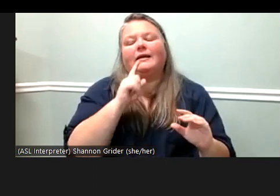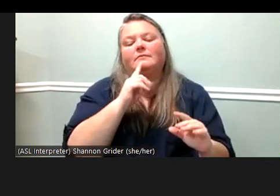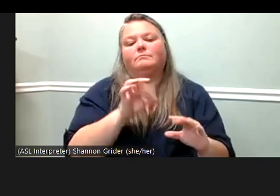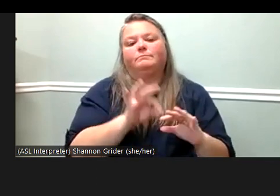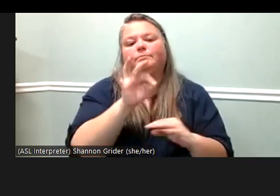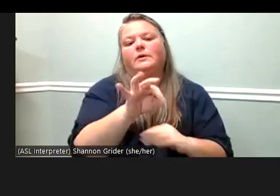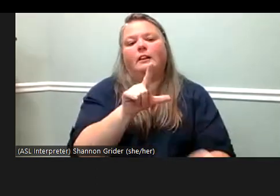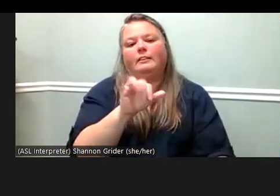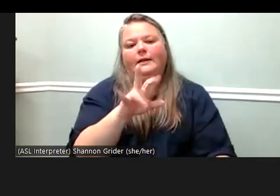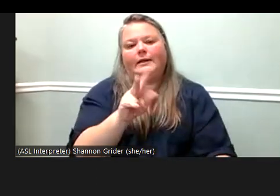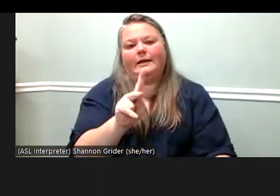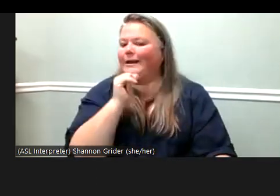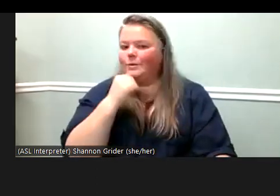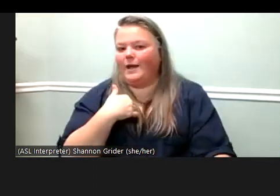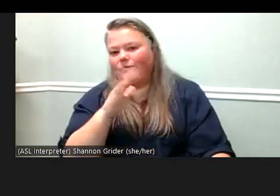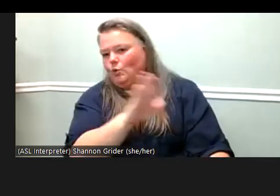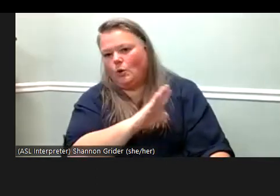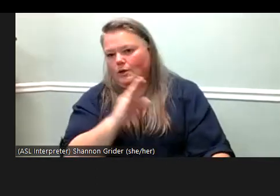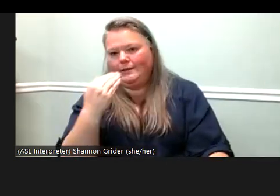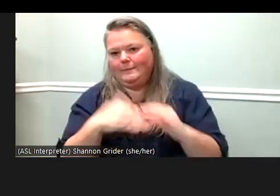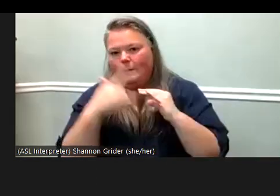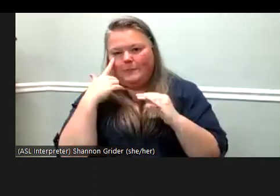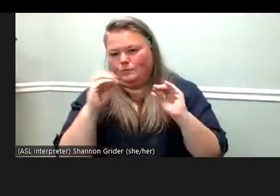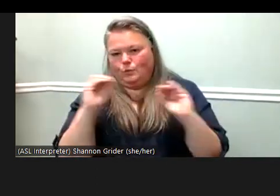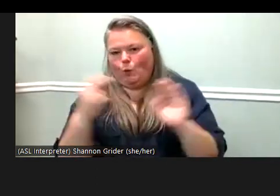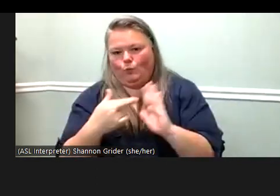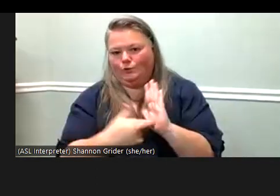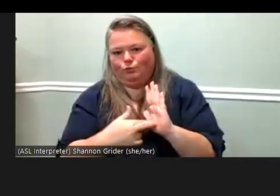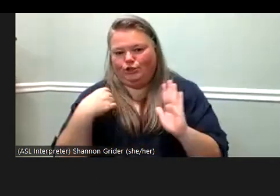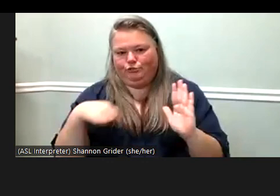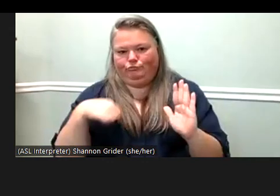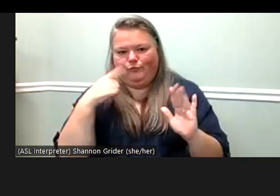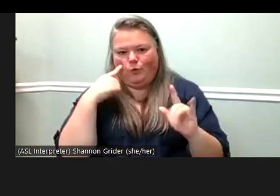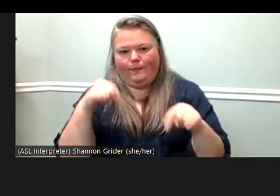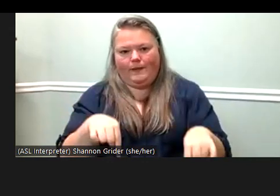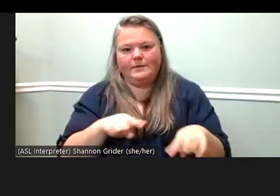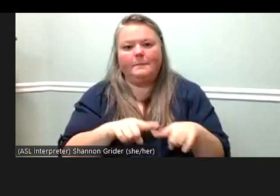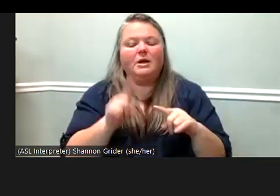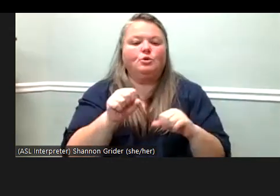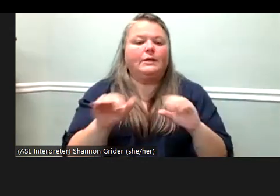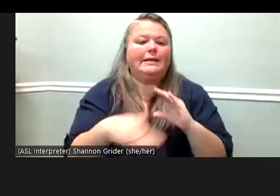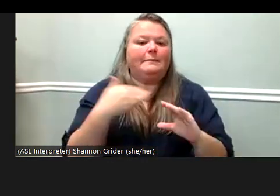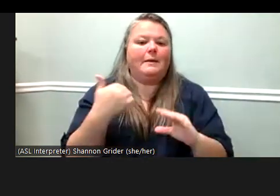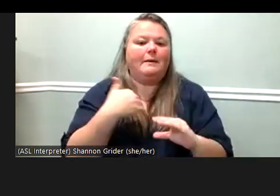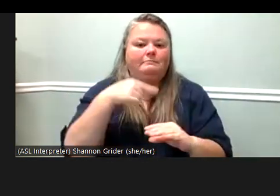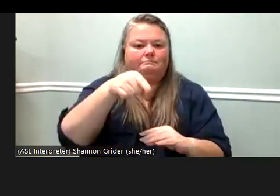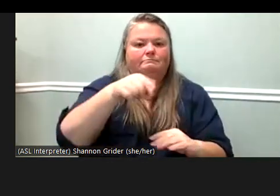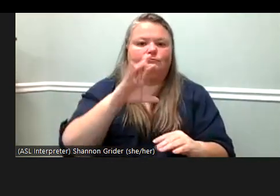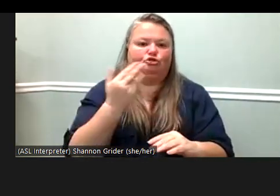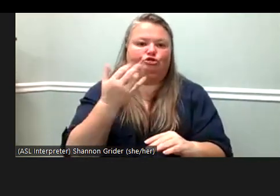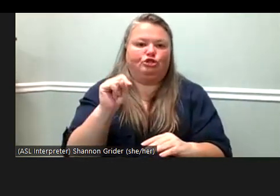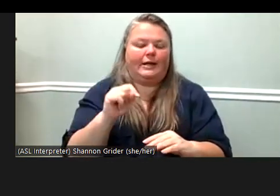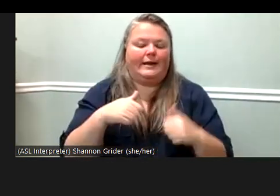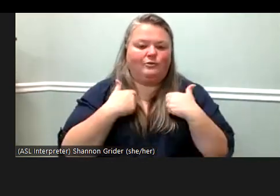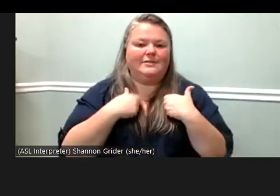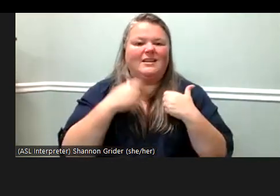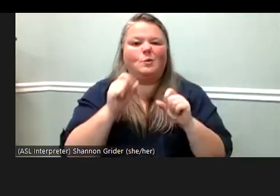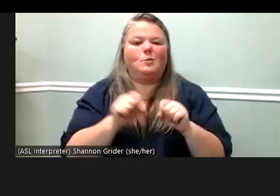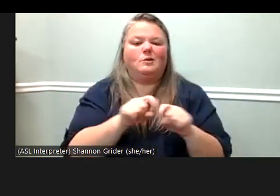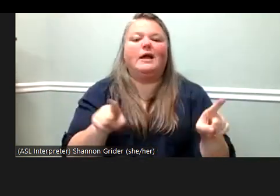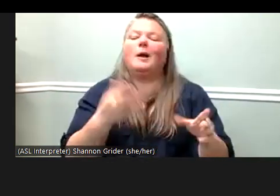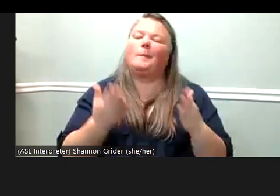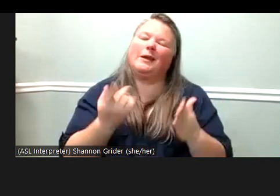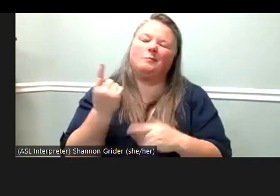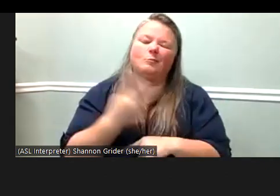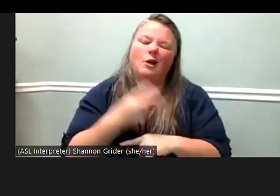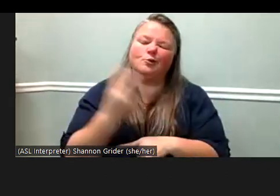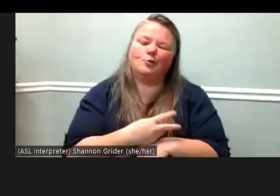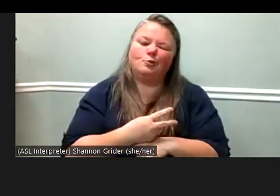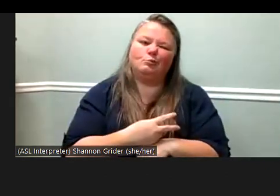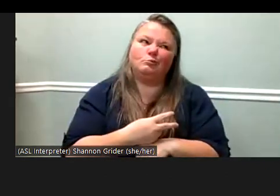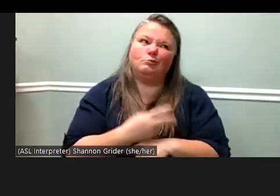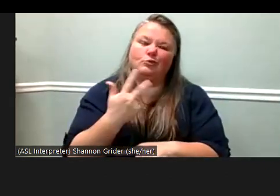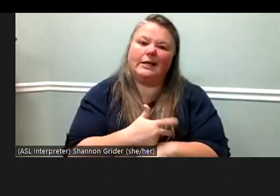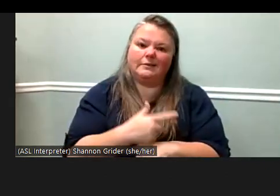THE RECORDING. WE WILL BE -- WE ARE RECORDING IT AND WE WILL SEND OUT A LINK. IF YOU PUT, I'LL PUT MY EMAIL IN THE GROUP CHAT AND IF YOU EMAIL ME I CAN SEND YOU